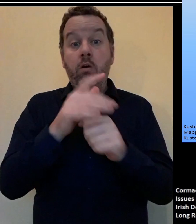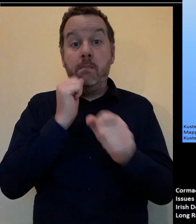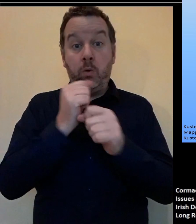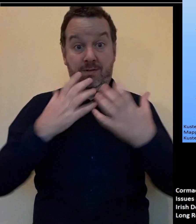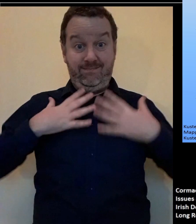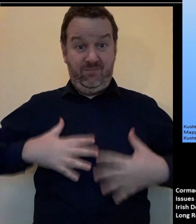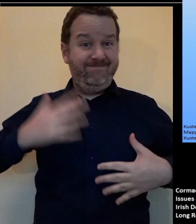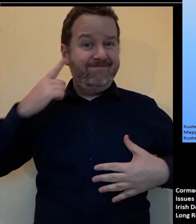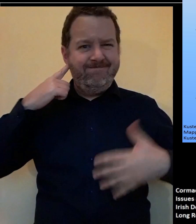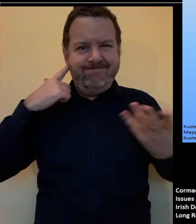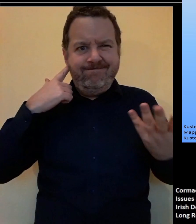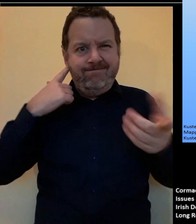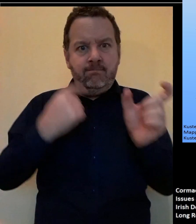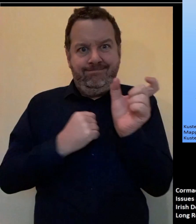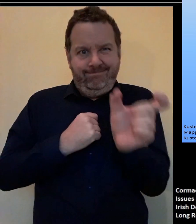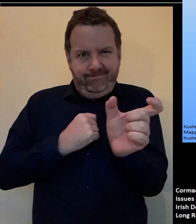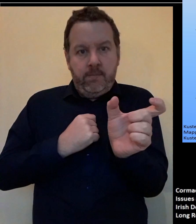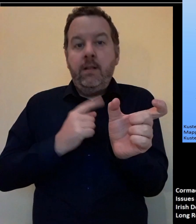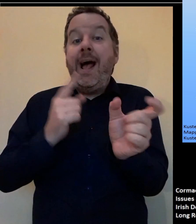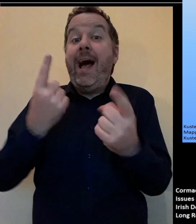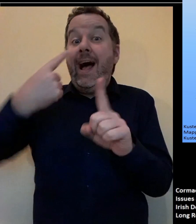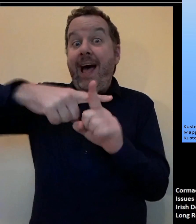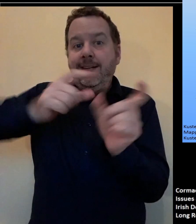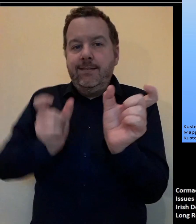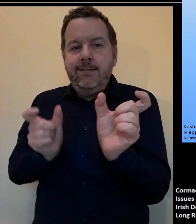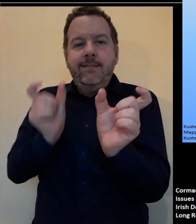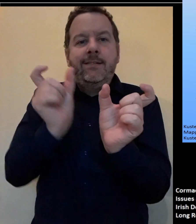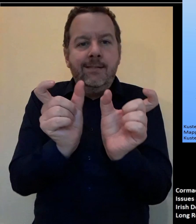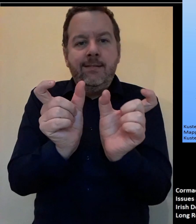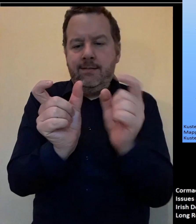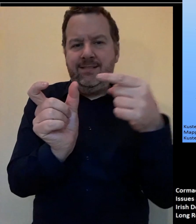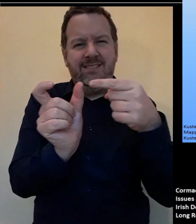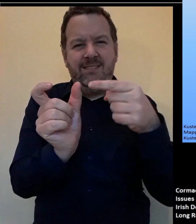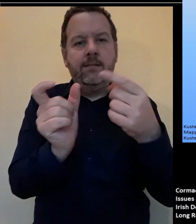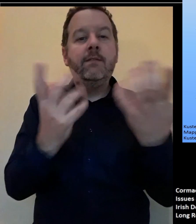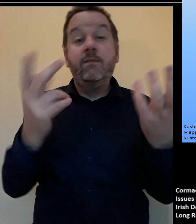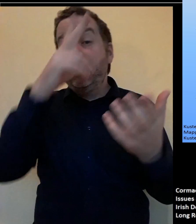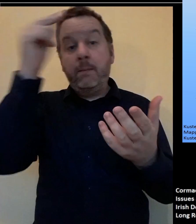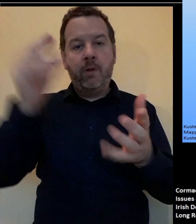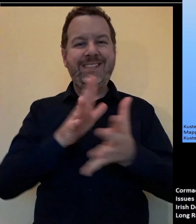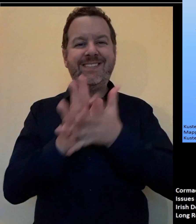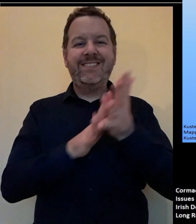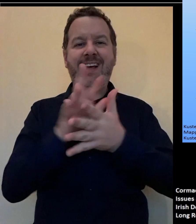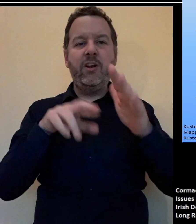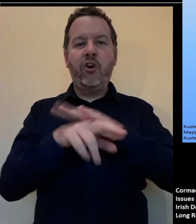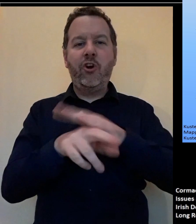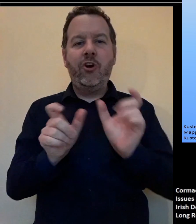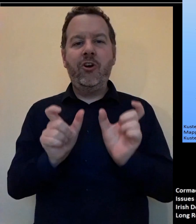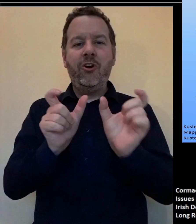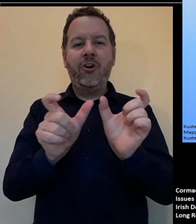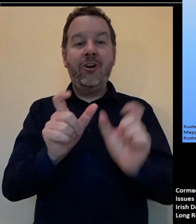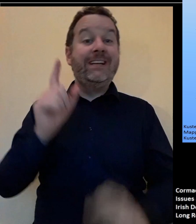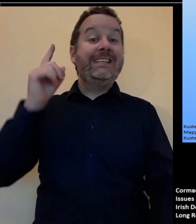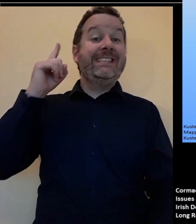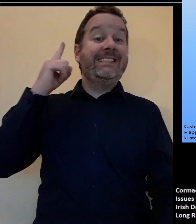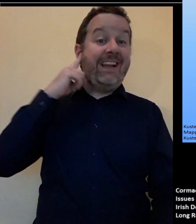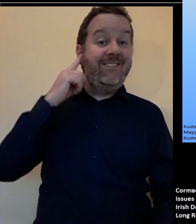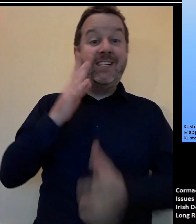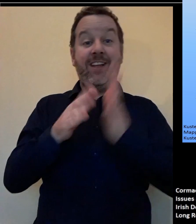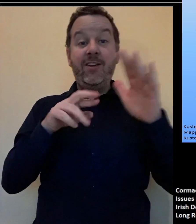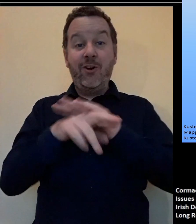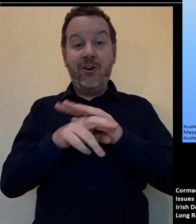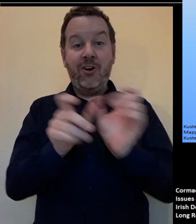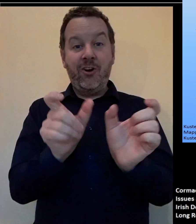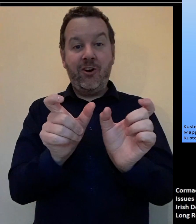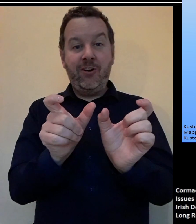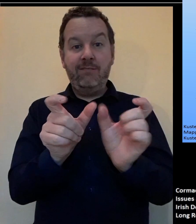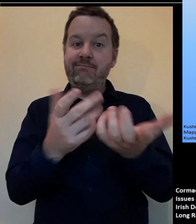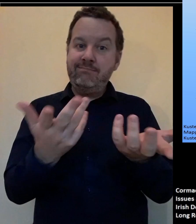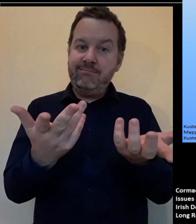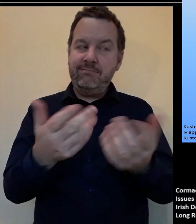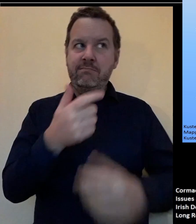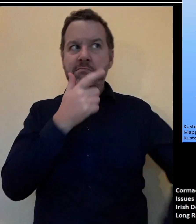to describe physical characteristics, and then adding elements to this such as the phrase 'deaf signers'.